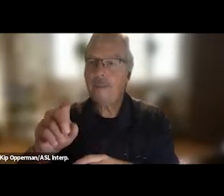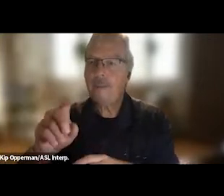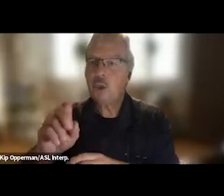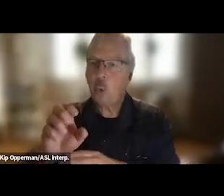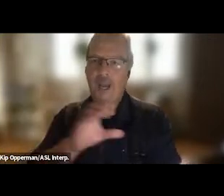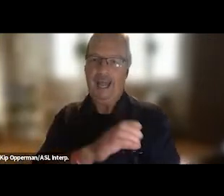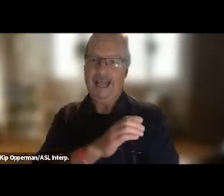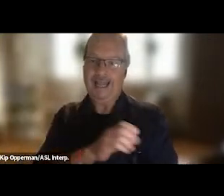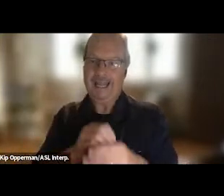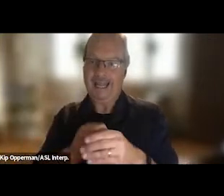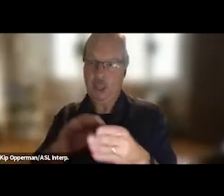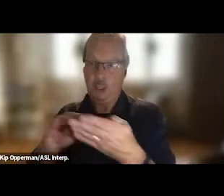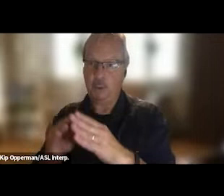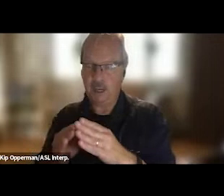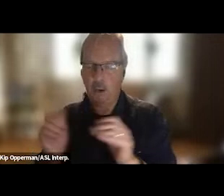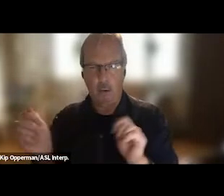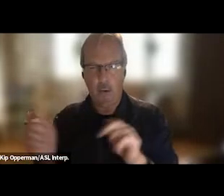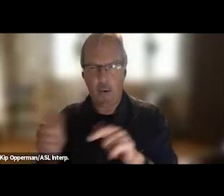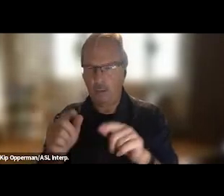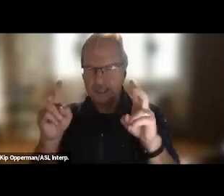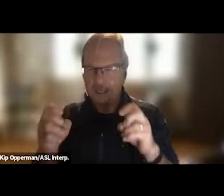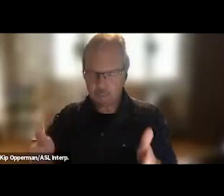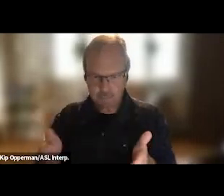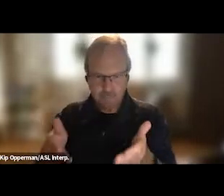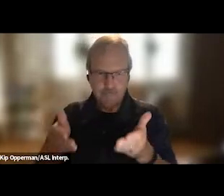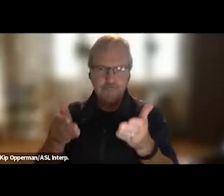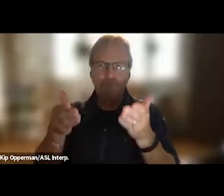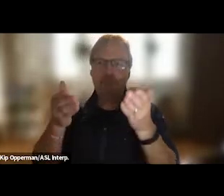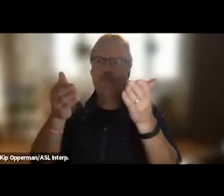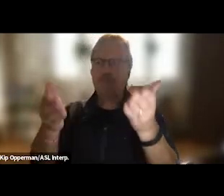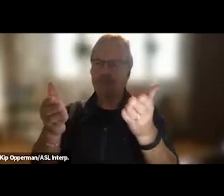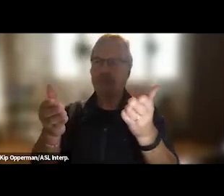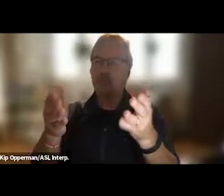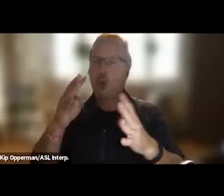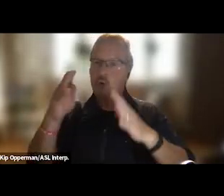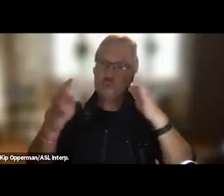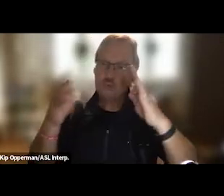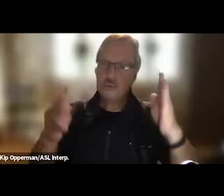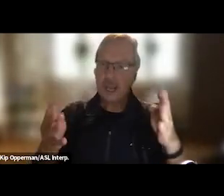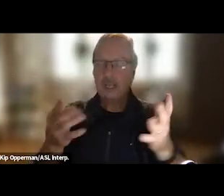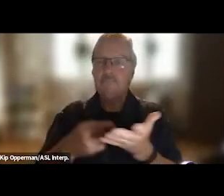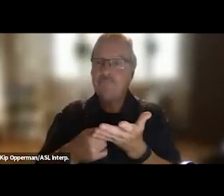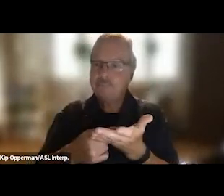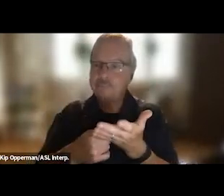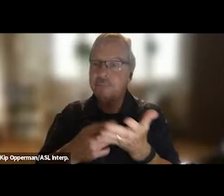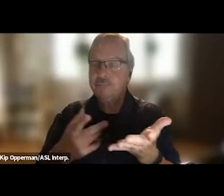where all of these issues are lifted up and we're able to create a forum to troubleshoot, well, what is happening?